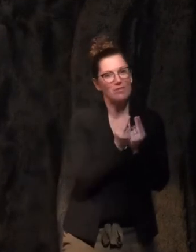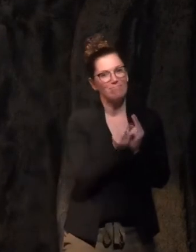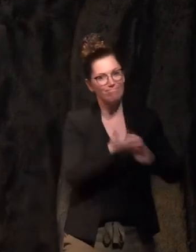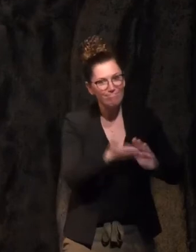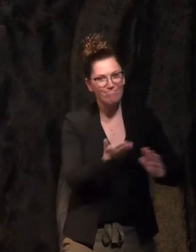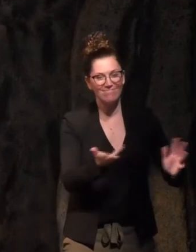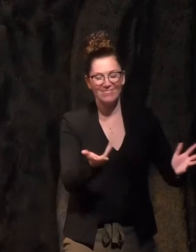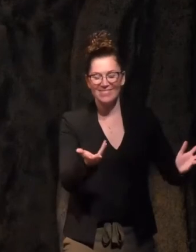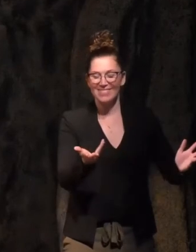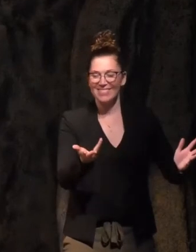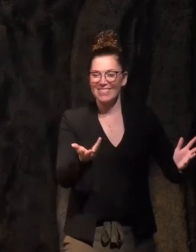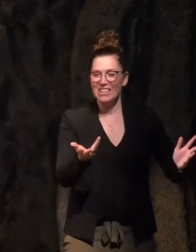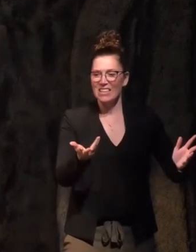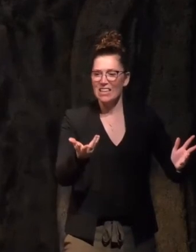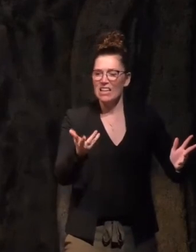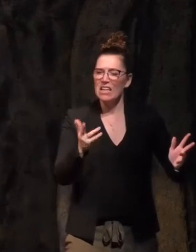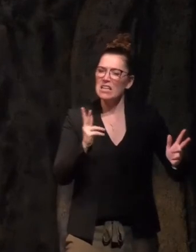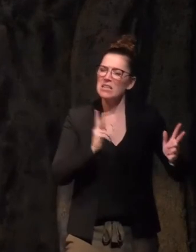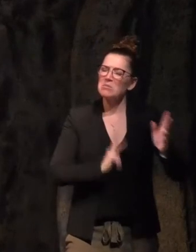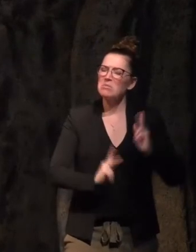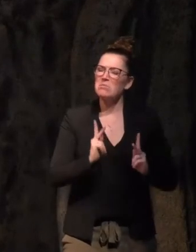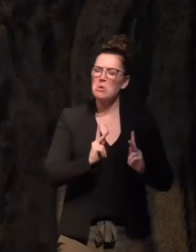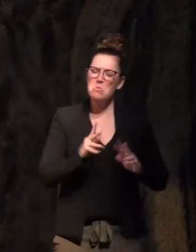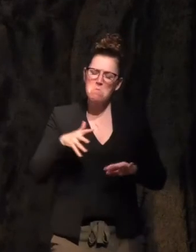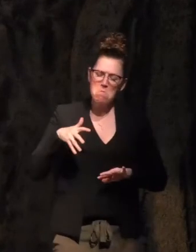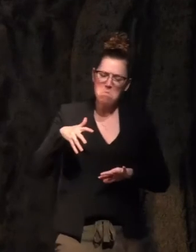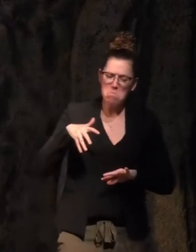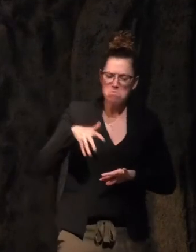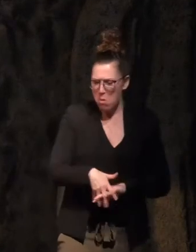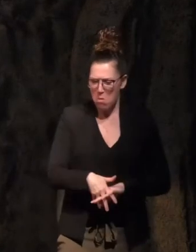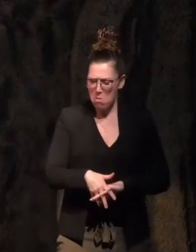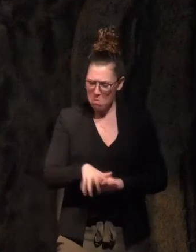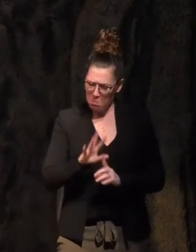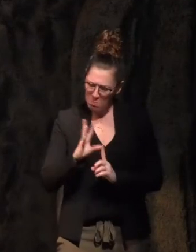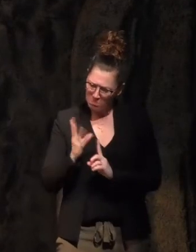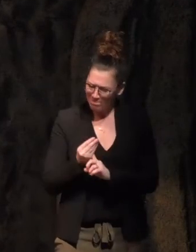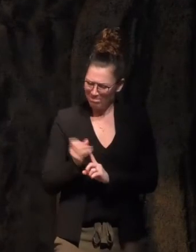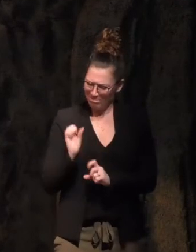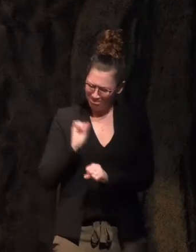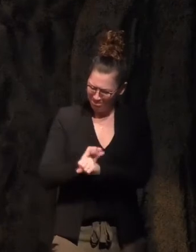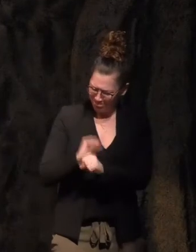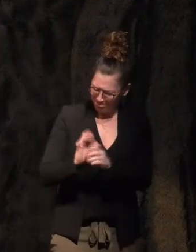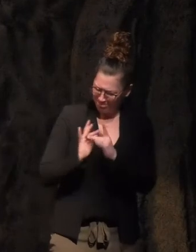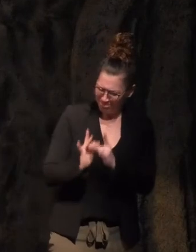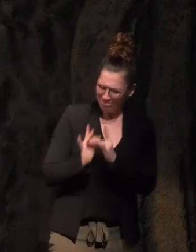by folks steeped in the culture of adversarial labor relations. That another way of doing things is possible